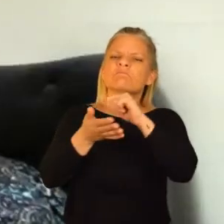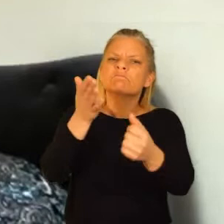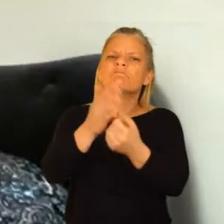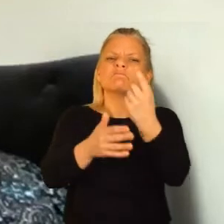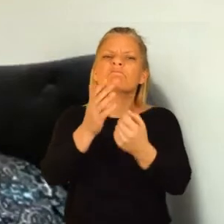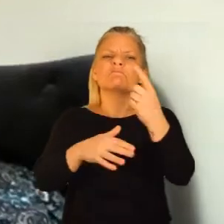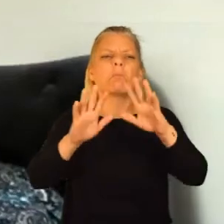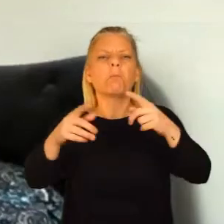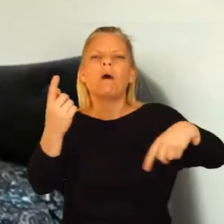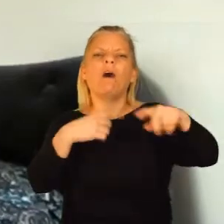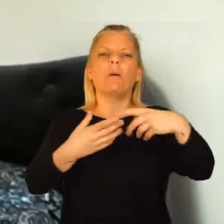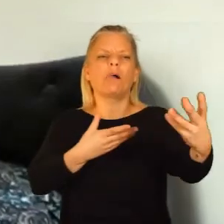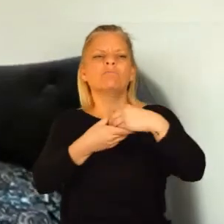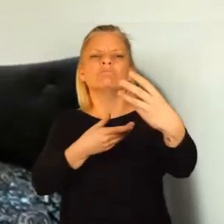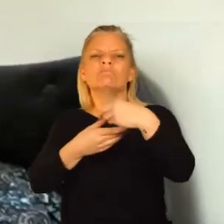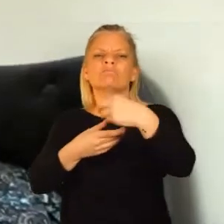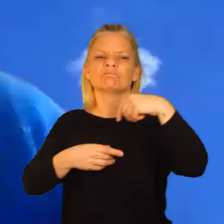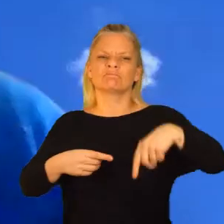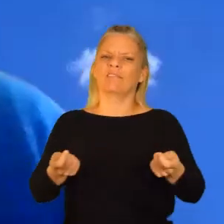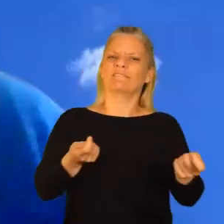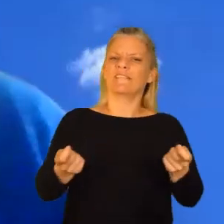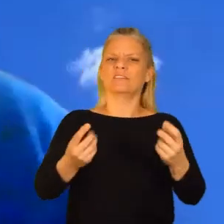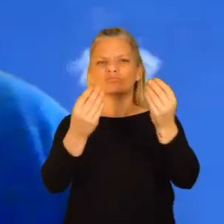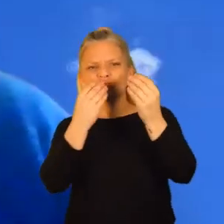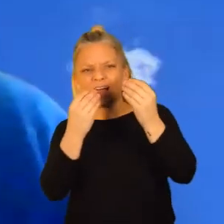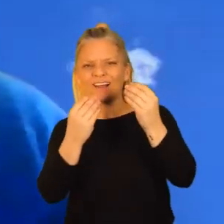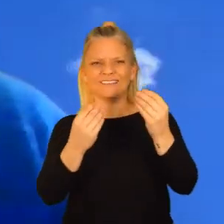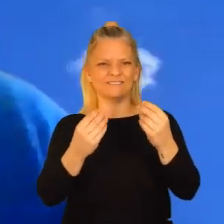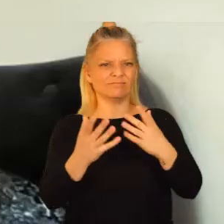big parts of our lives sometimes. Yeah thanks for that